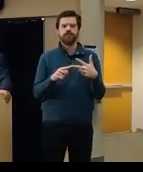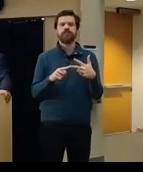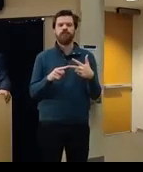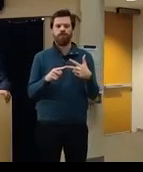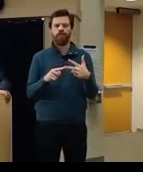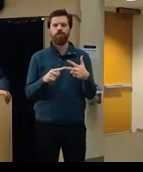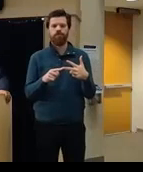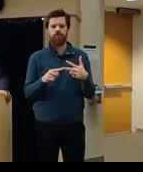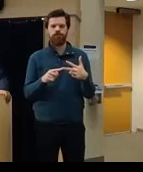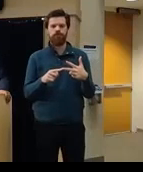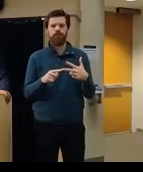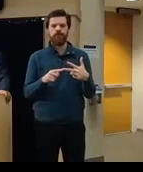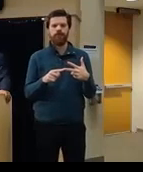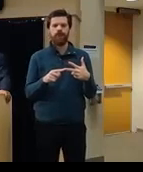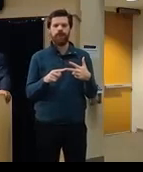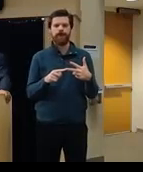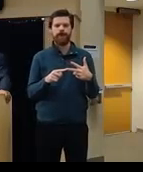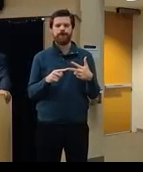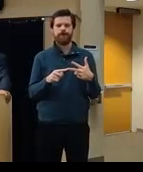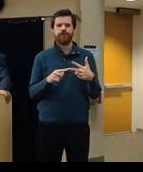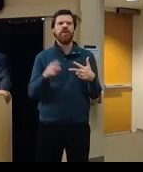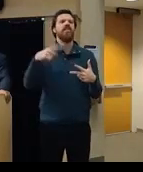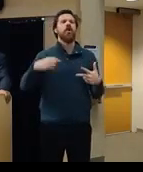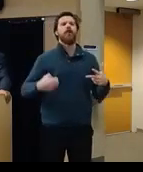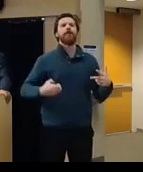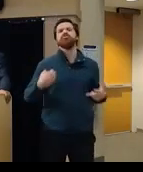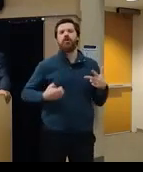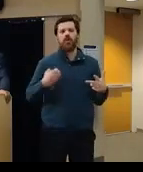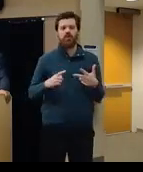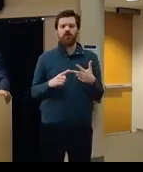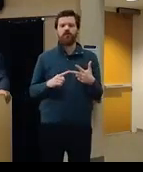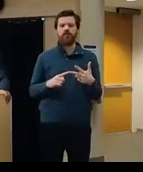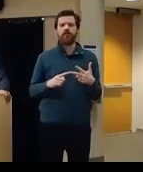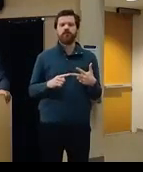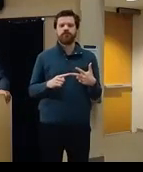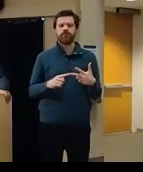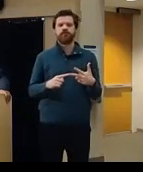emotional control they're emotional and what they attained during their few generations of slavery